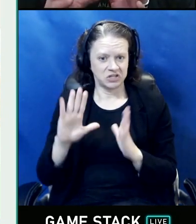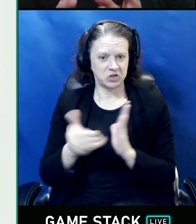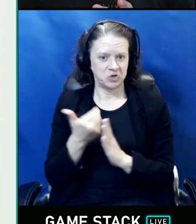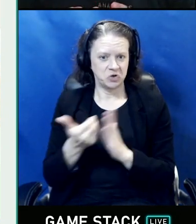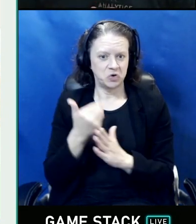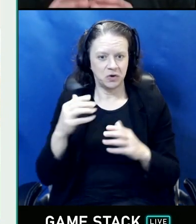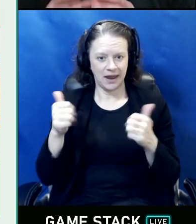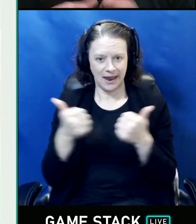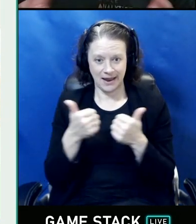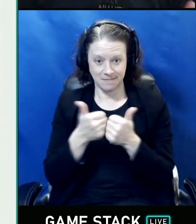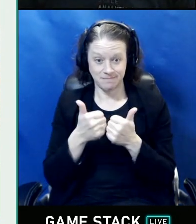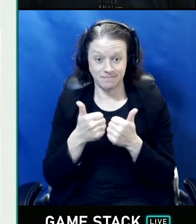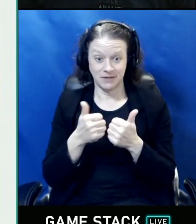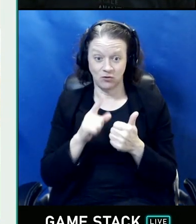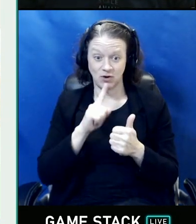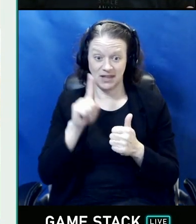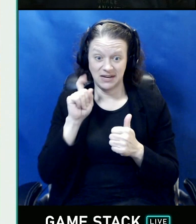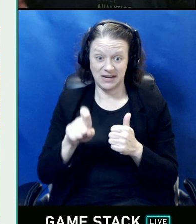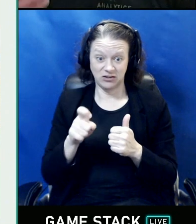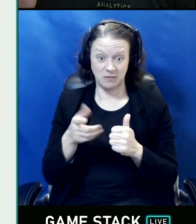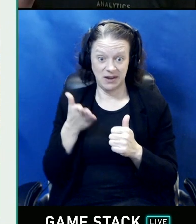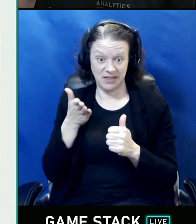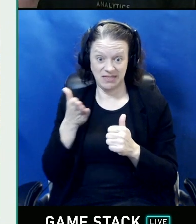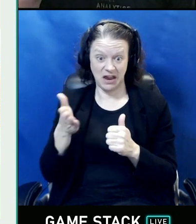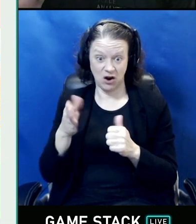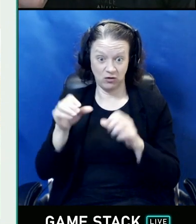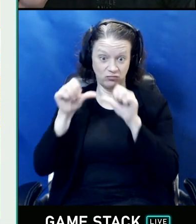to be where the players are. And, at launch in